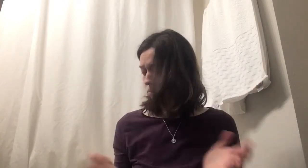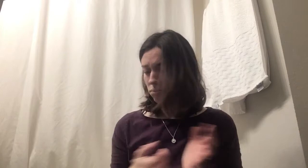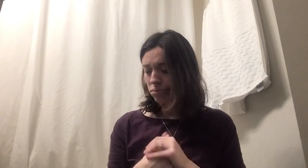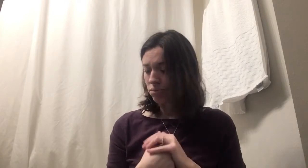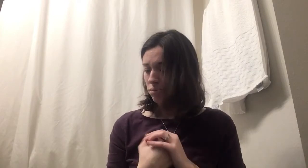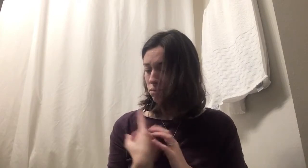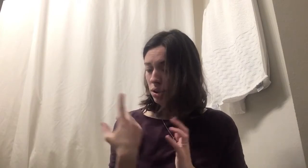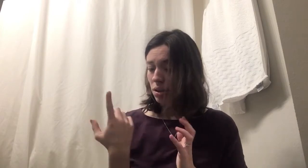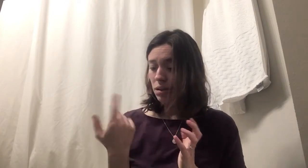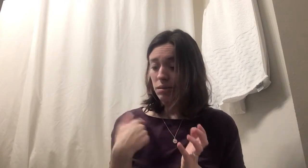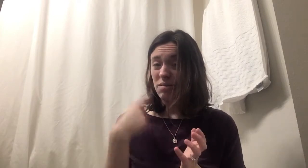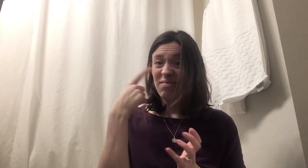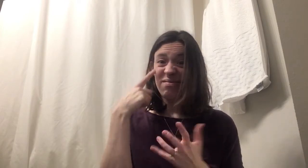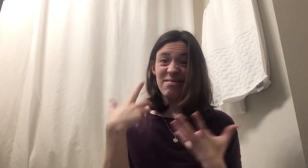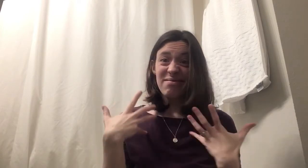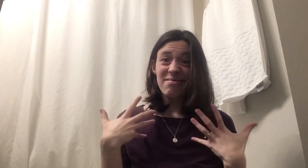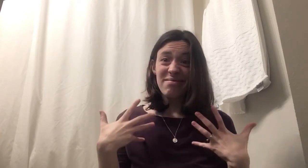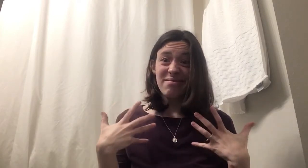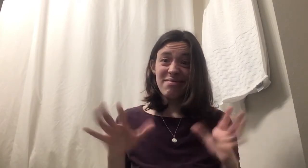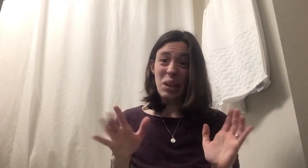Anyways, I think that's it.